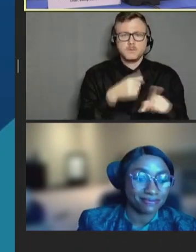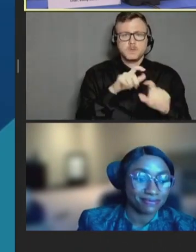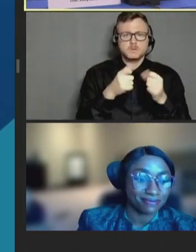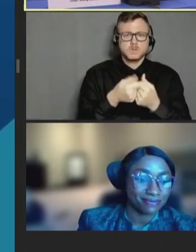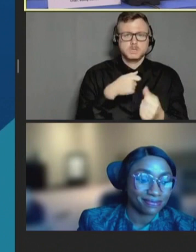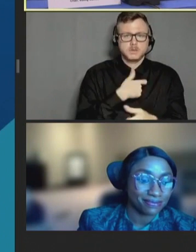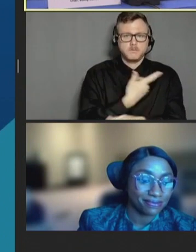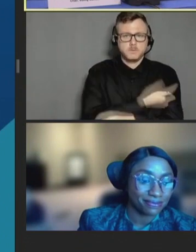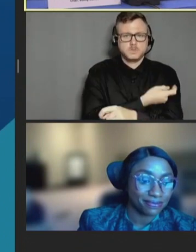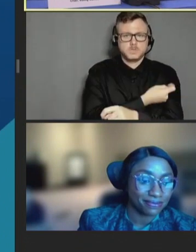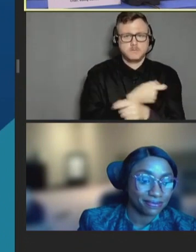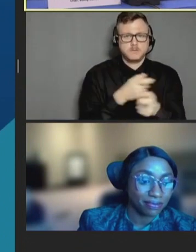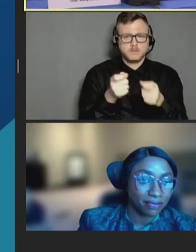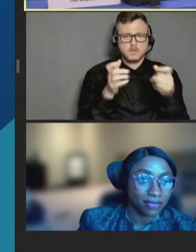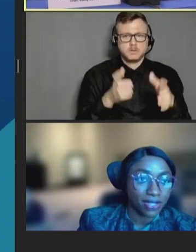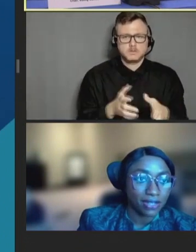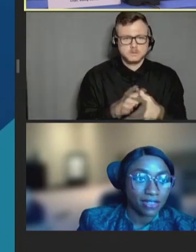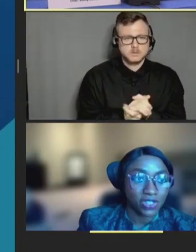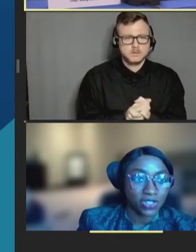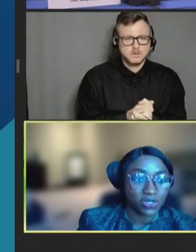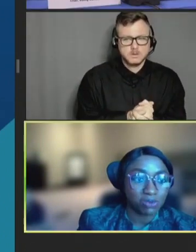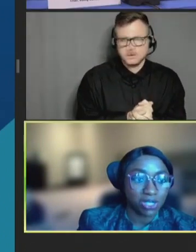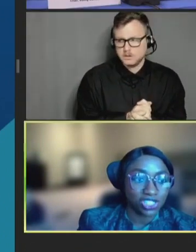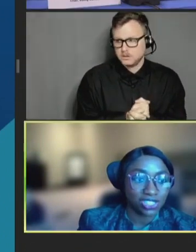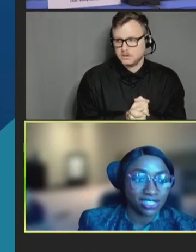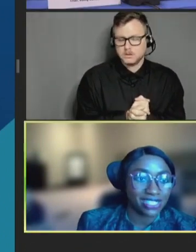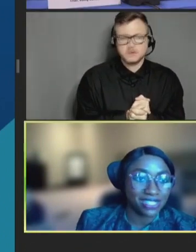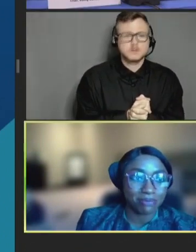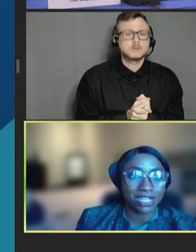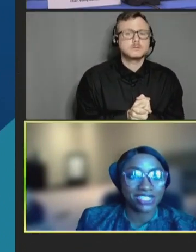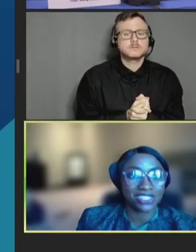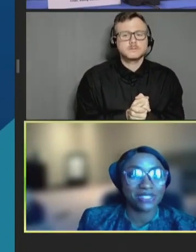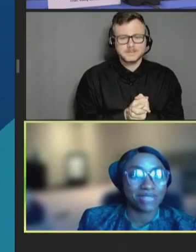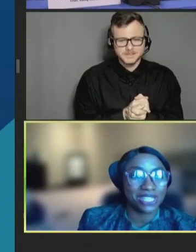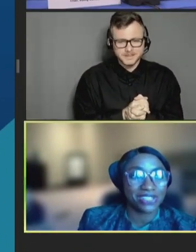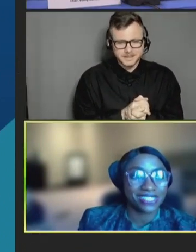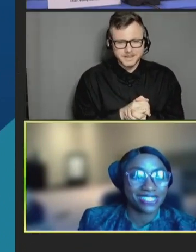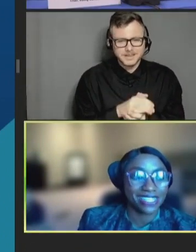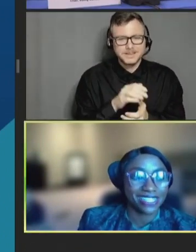Tosin Ajayi: Thank you so much. It is a pleasure to be here today.